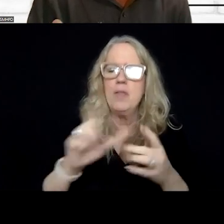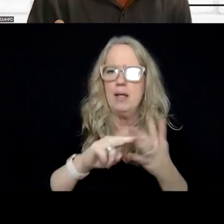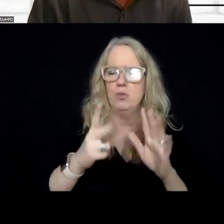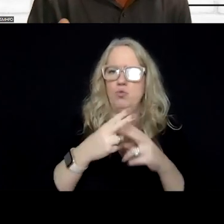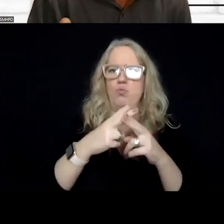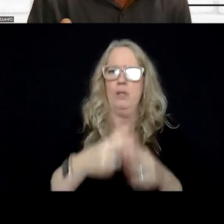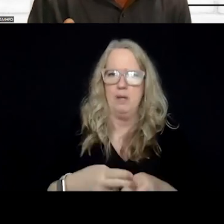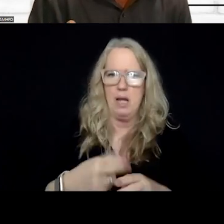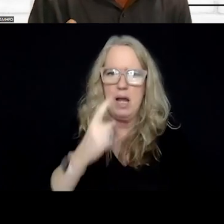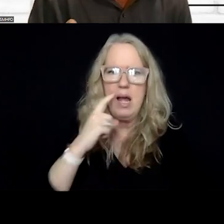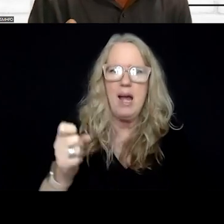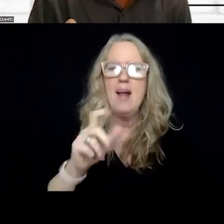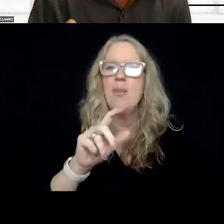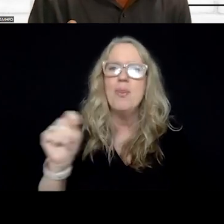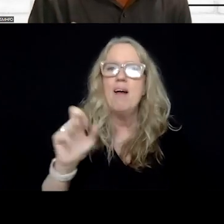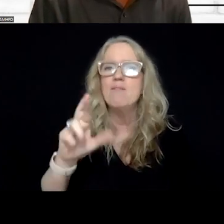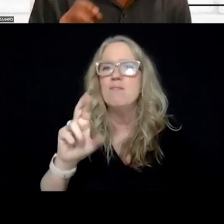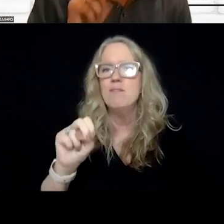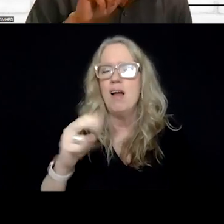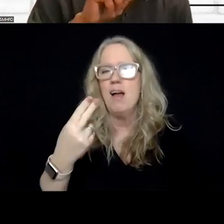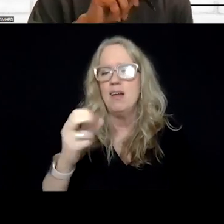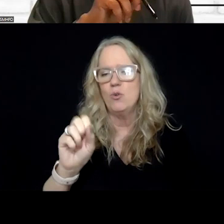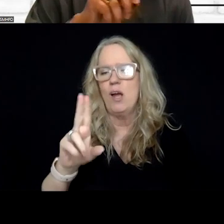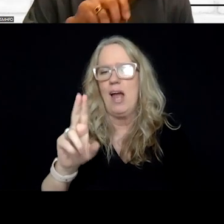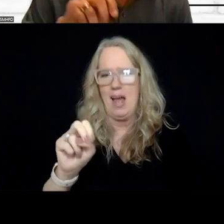THE FIREHOUSE MODEL. WE KNOW THAT PHIL EVANS